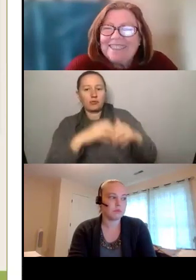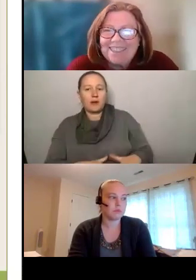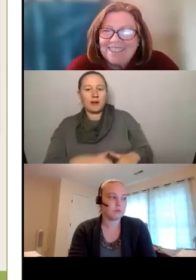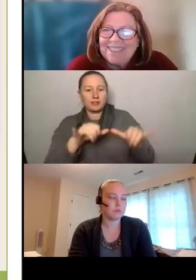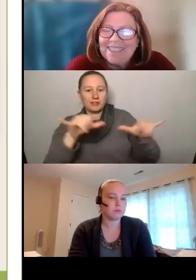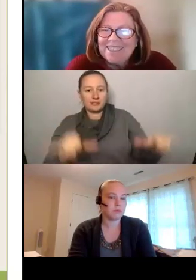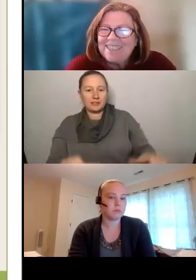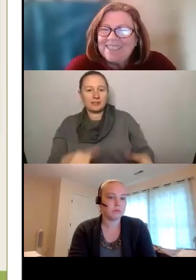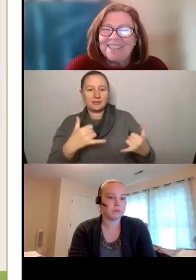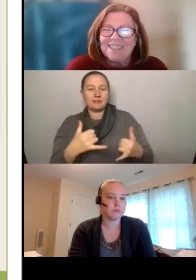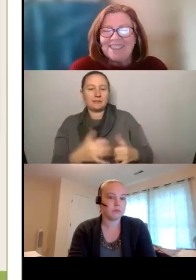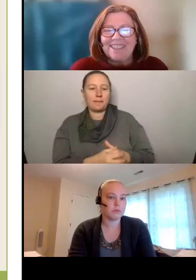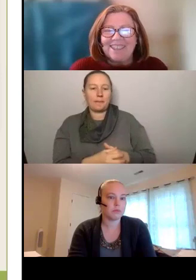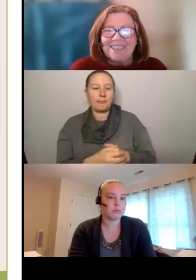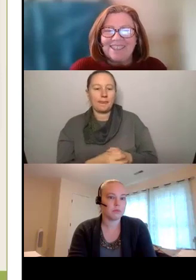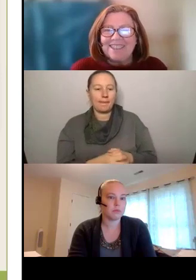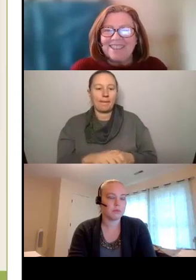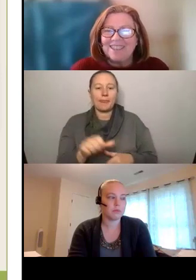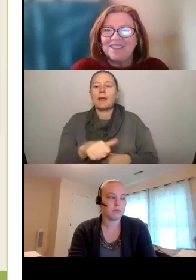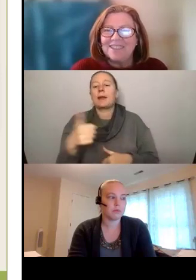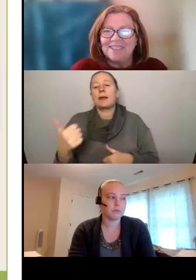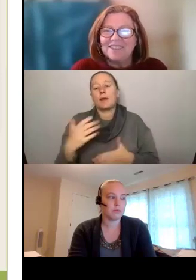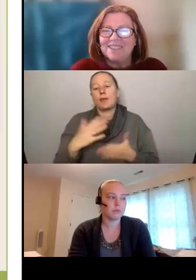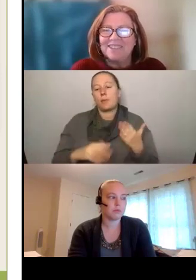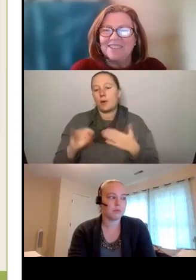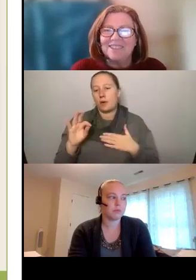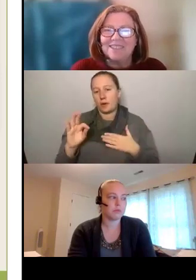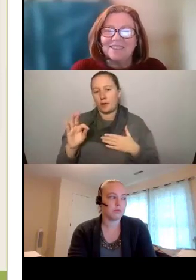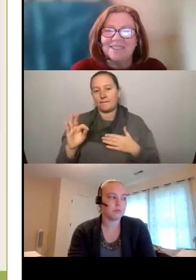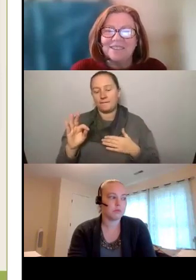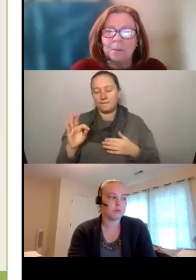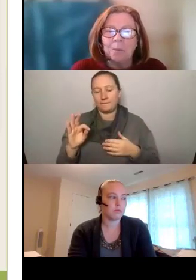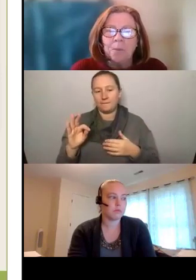Joe Schumaker: So another aspect of the eRA Commons system